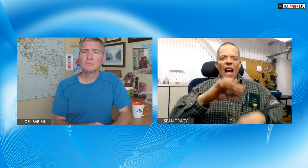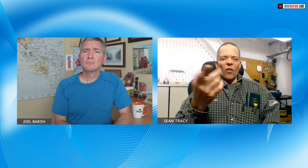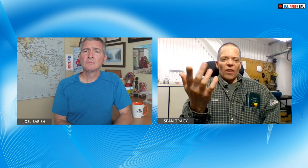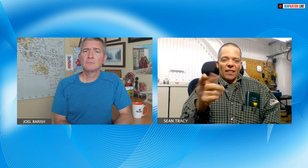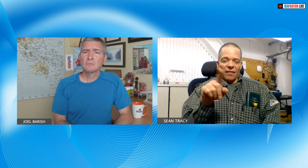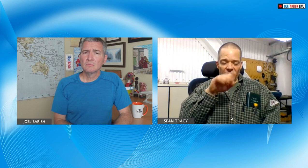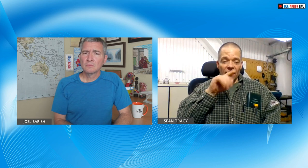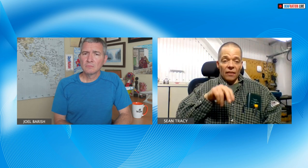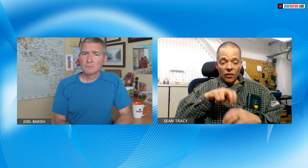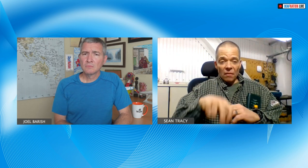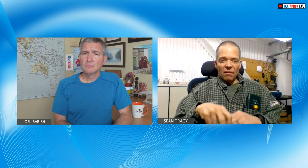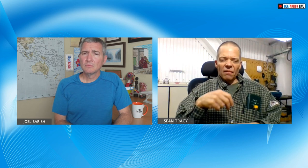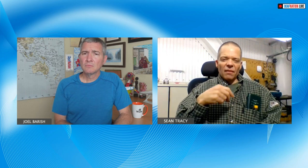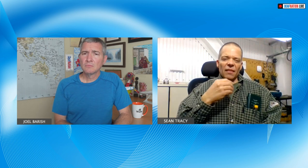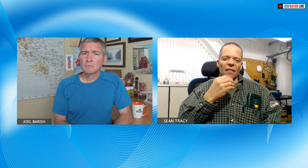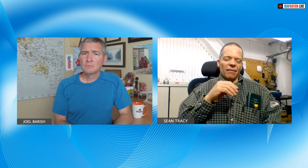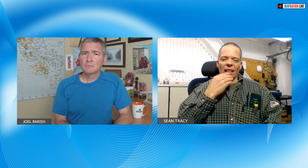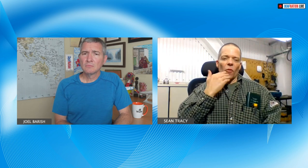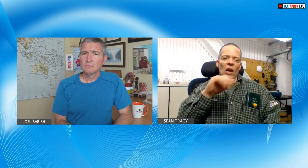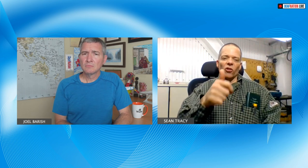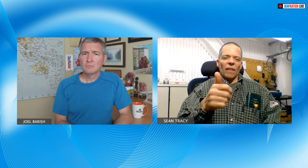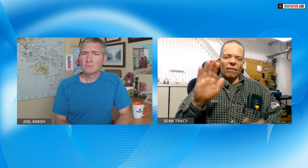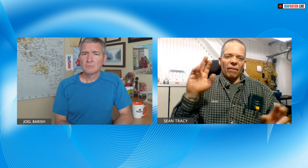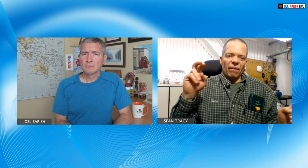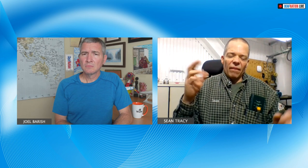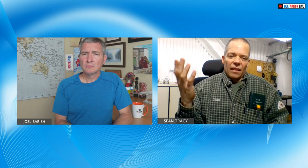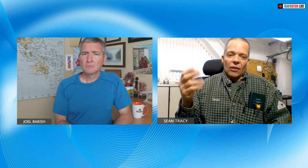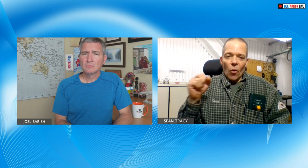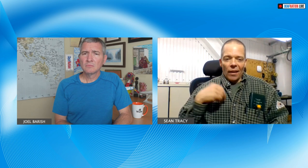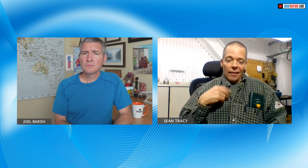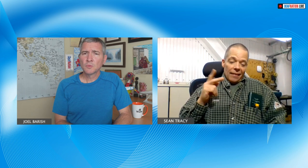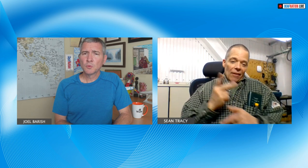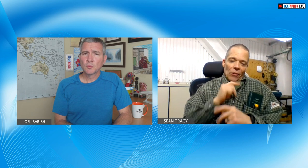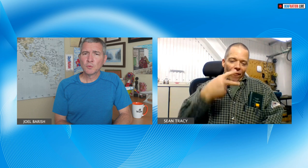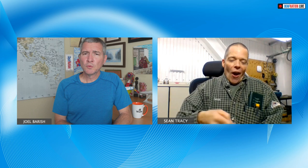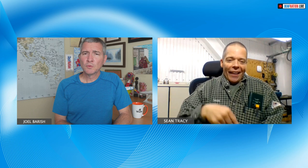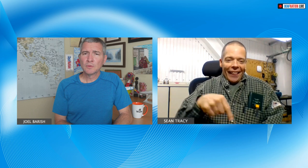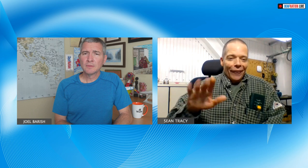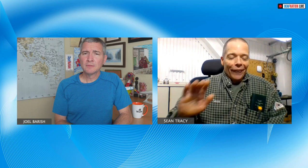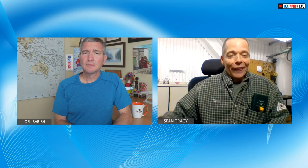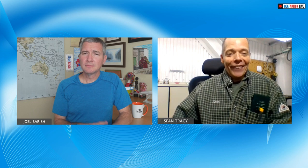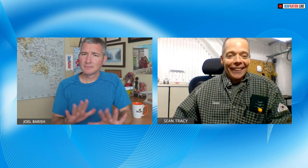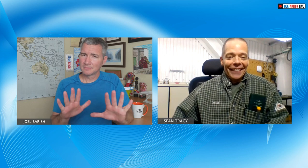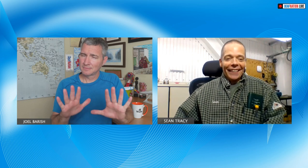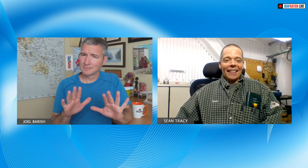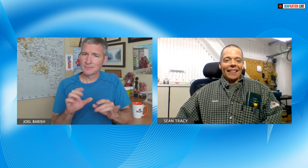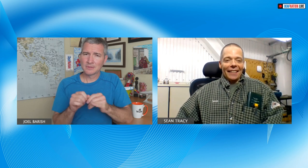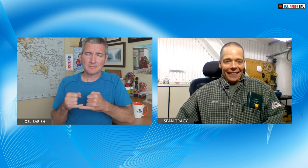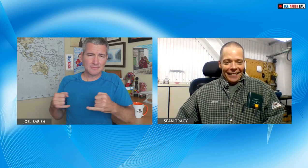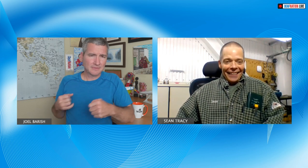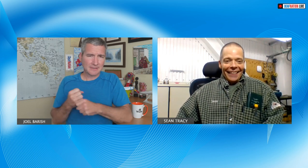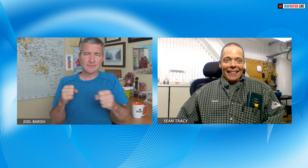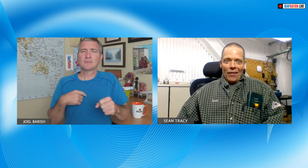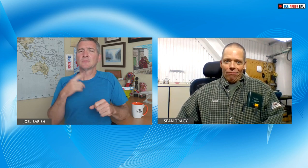If you fall in, you're on your own. So I'm careful not to fall in! Gotta make sure you're tied in and safe.